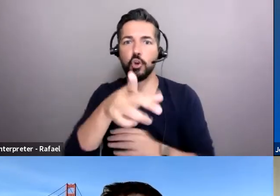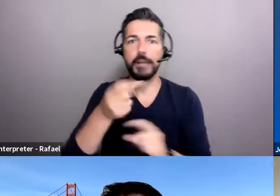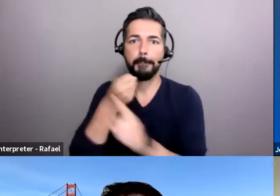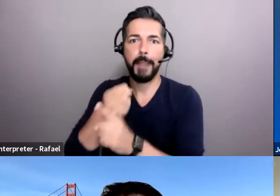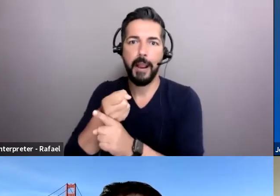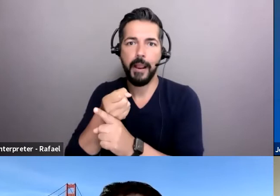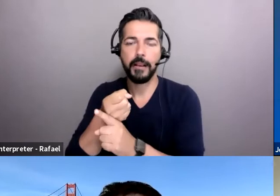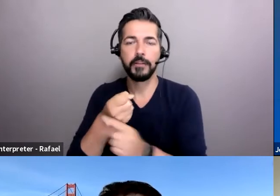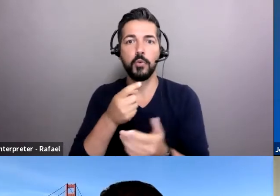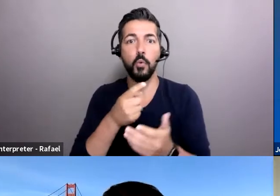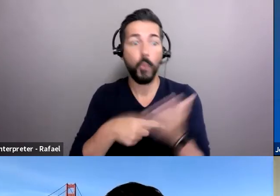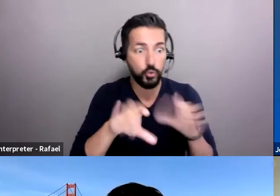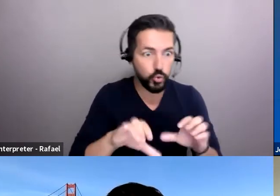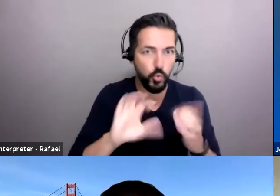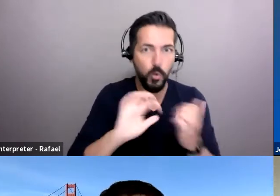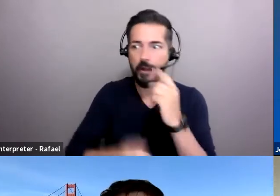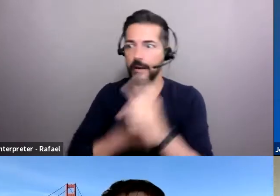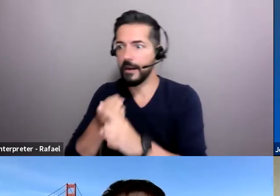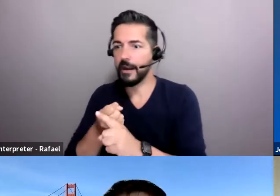So I'm just really happy to be here. Thank you so much.